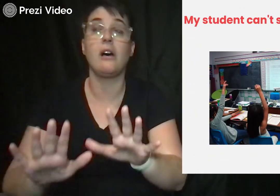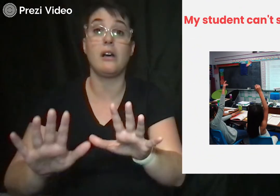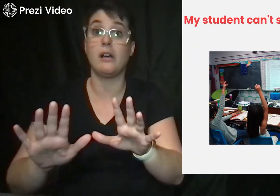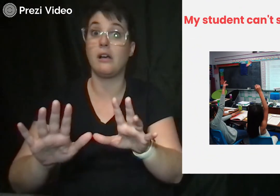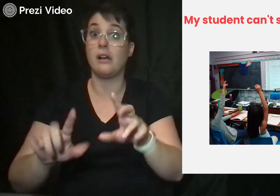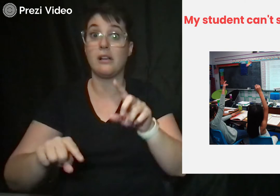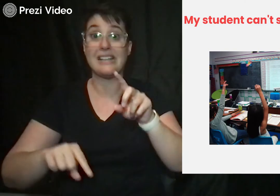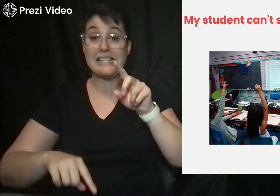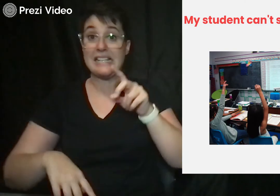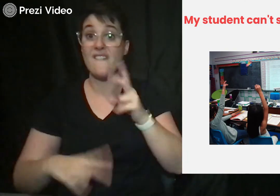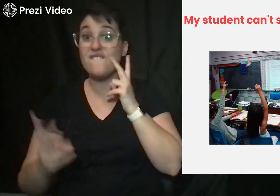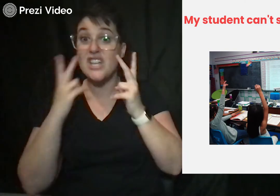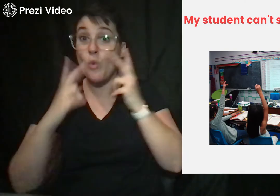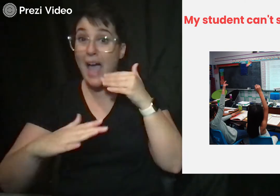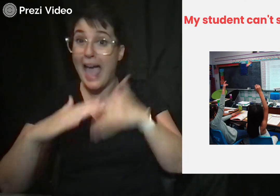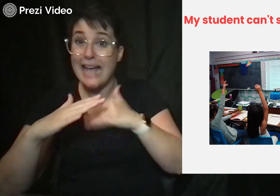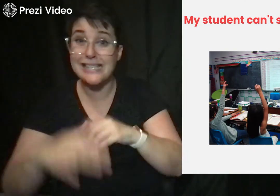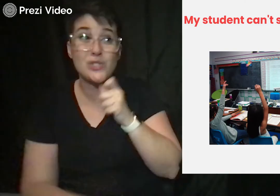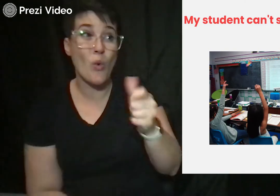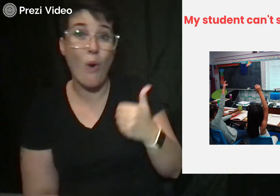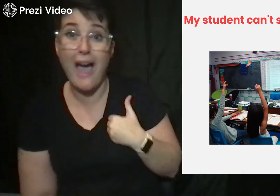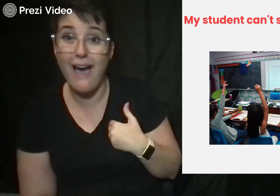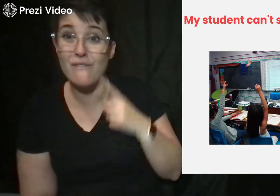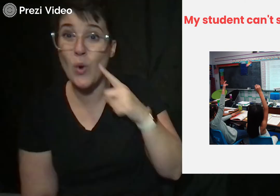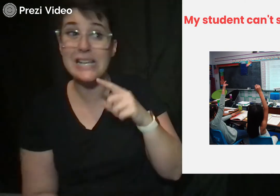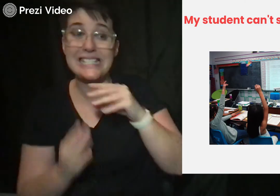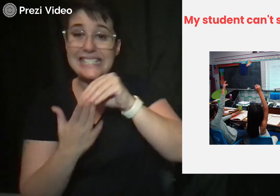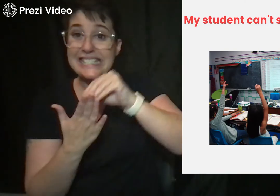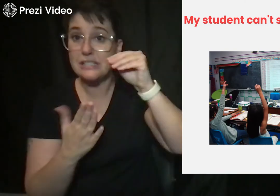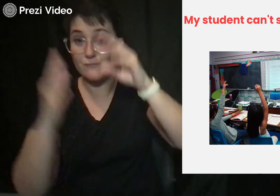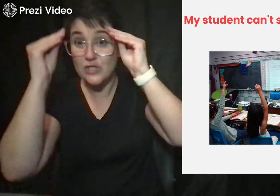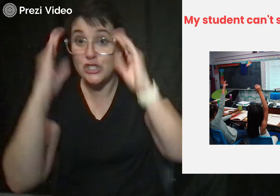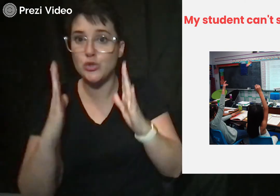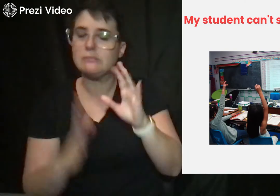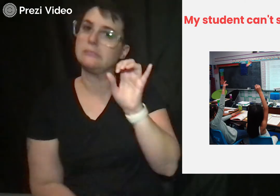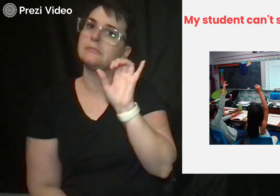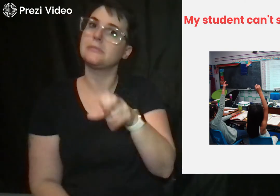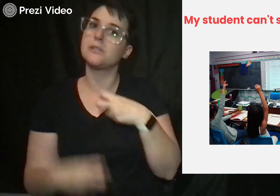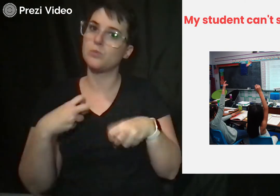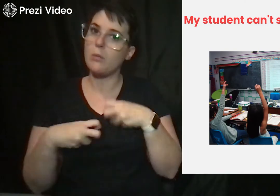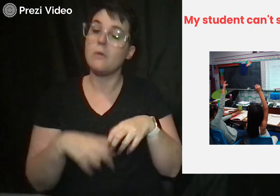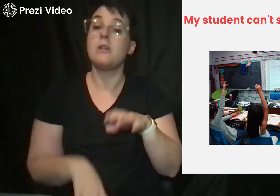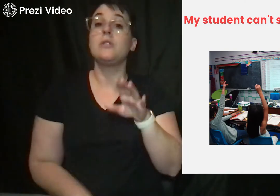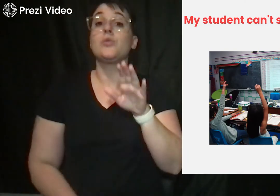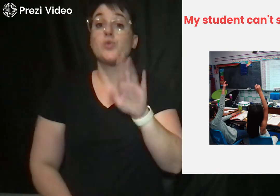Lack of visual access to the teacher is a real problem.